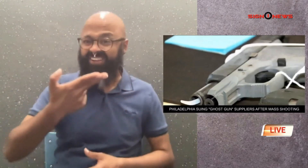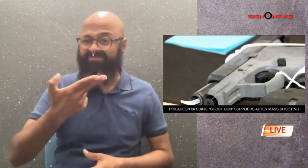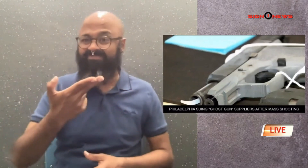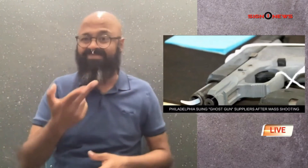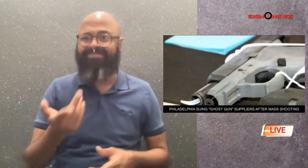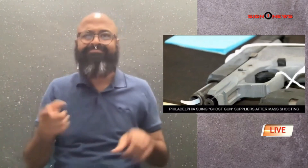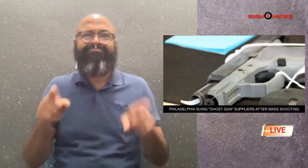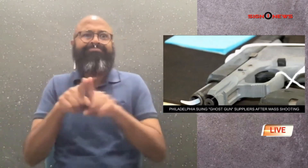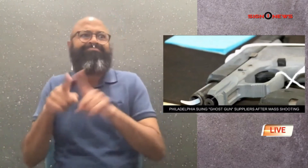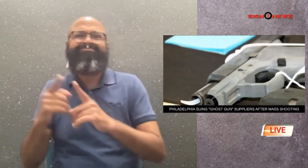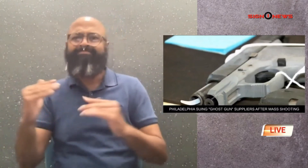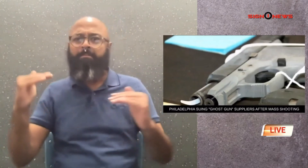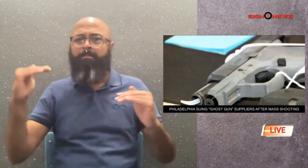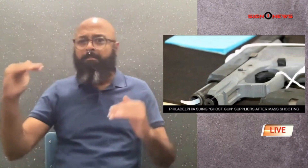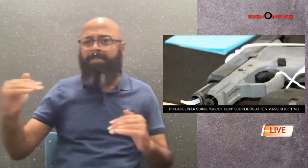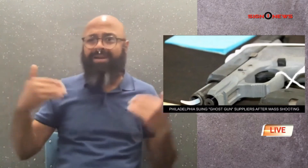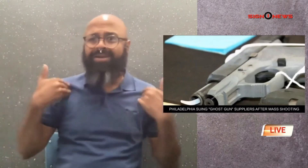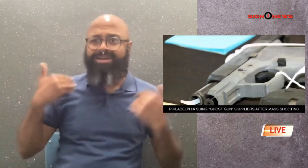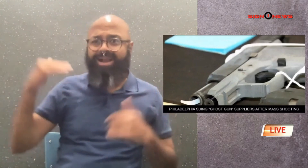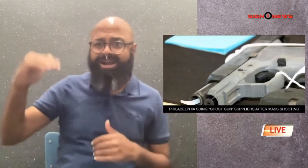such as minors or felons.